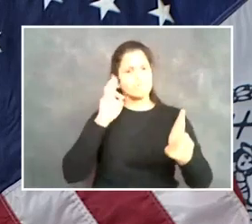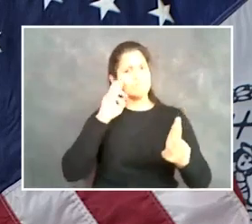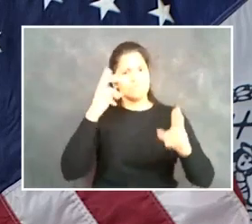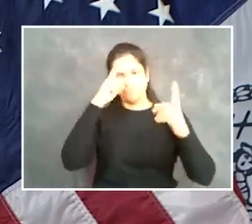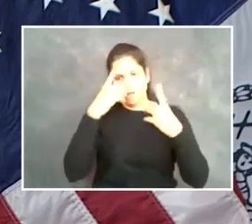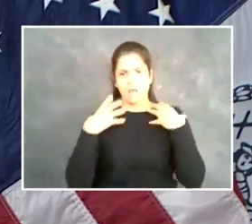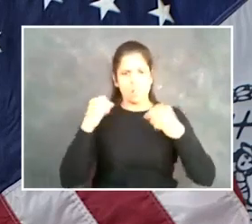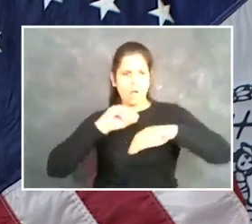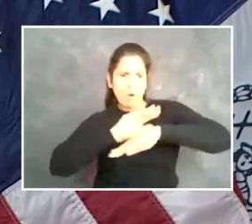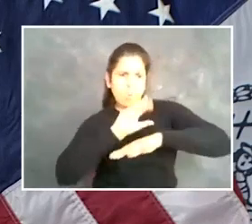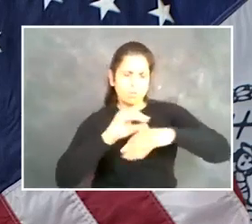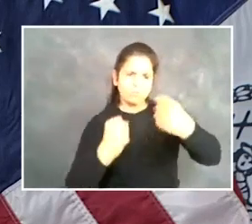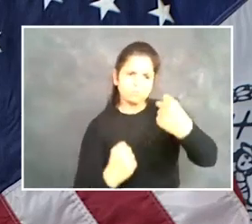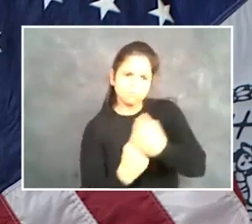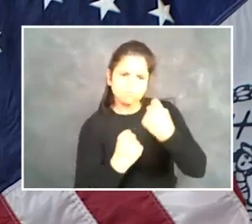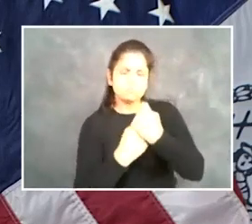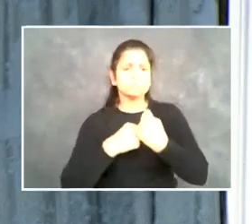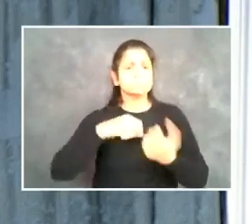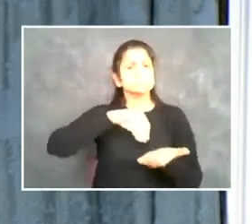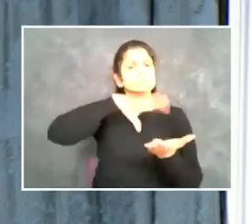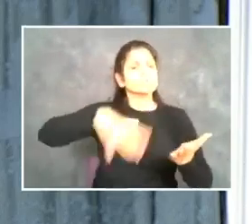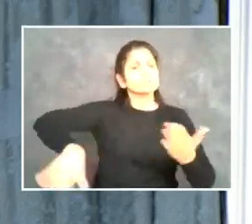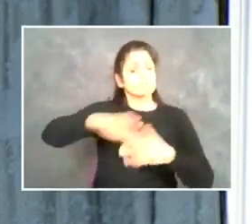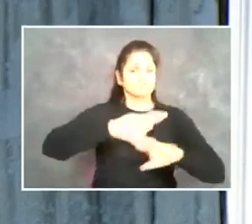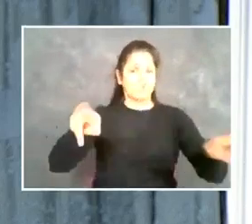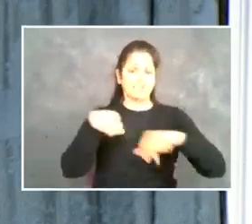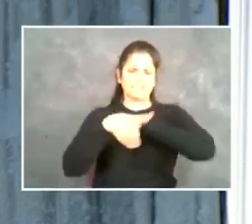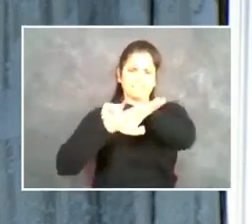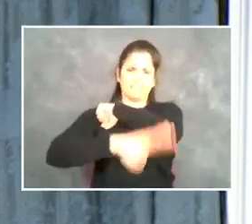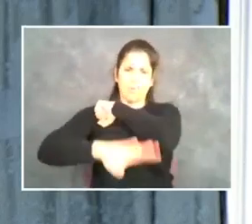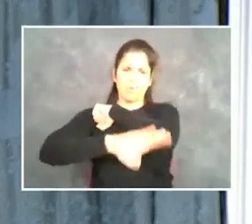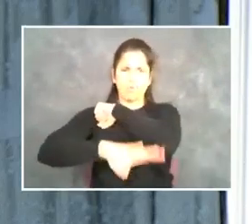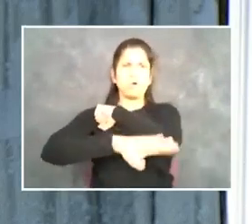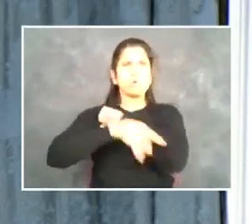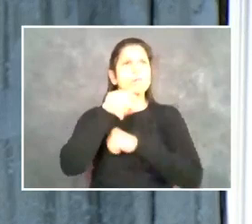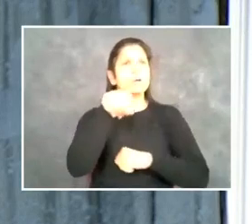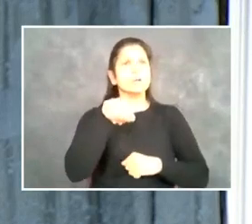MENTAL HEALTH SERVICES IN ALL SCHOOLS FOR SEPTEMBER. THE